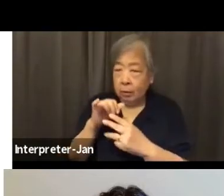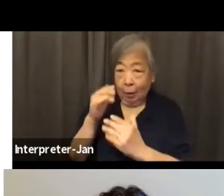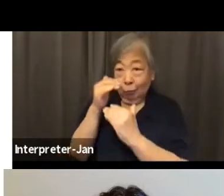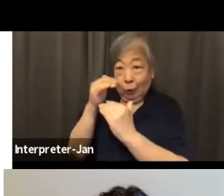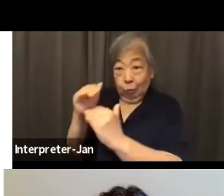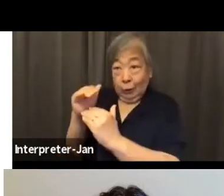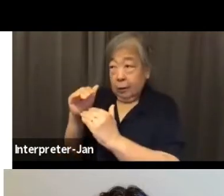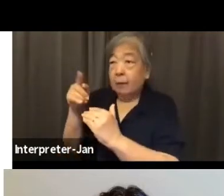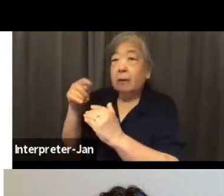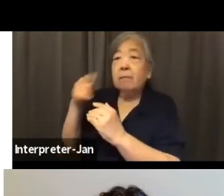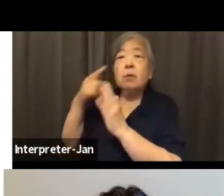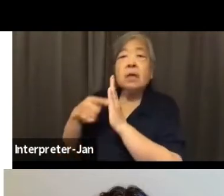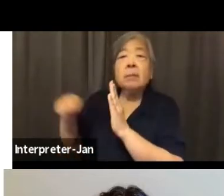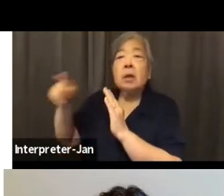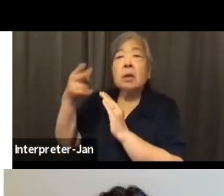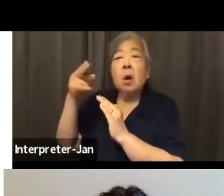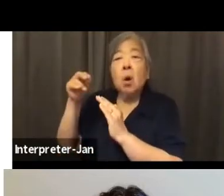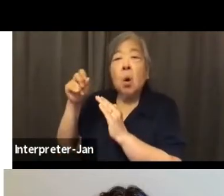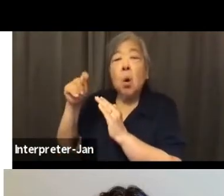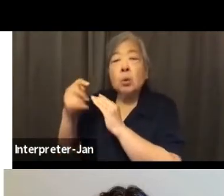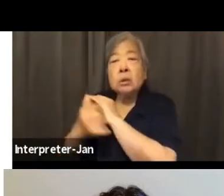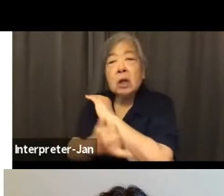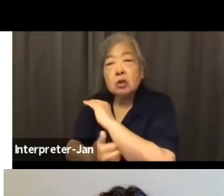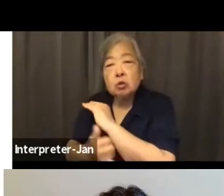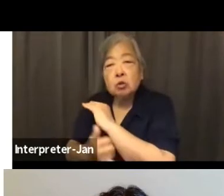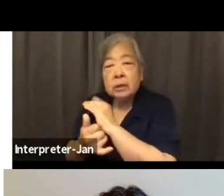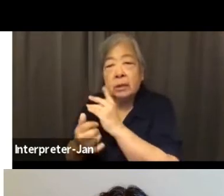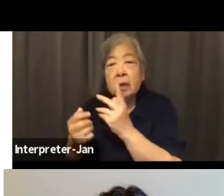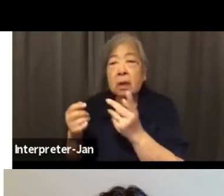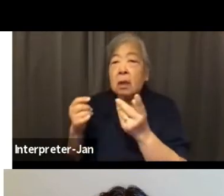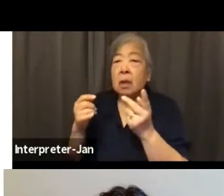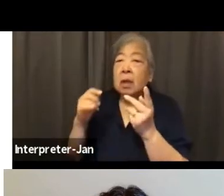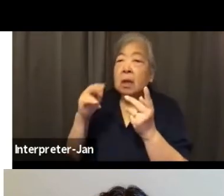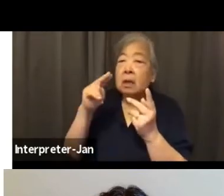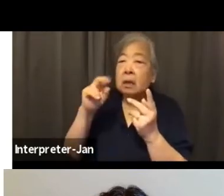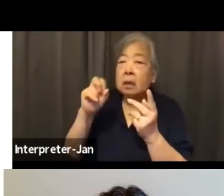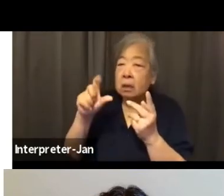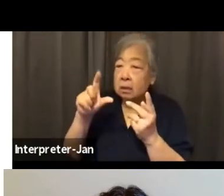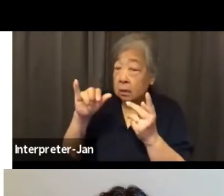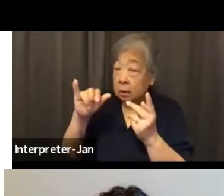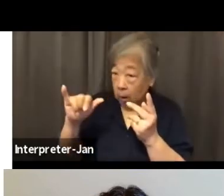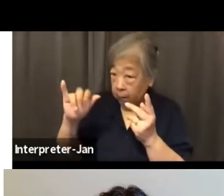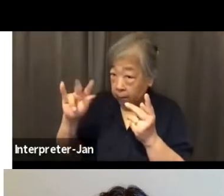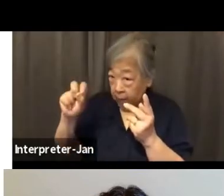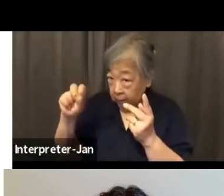I wanted to clarify with NSLI-Y VSI, many of our teachers were teaching the classroom